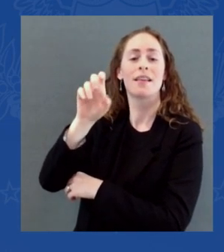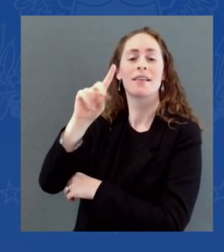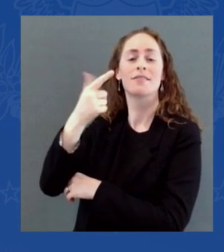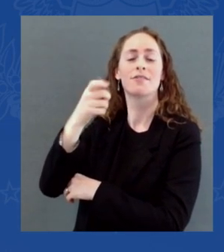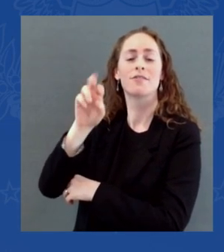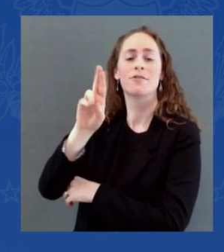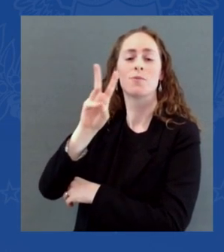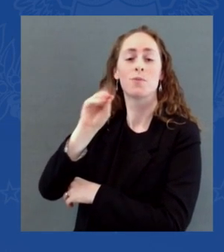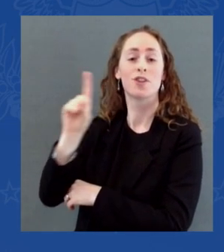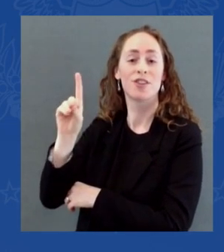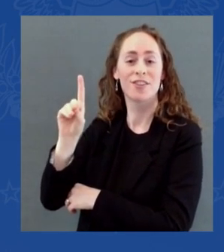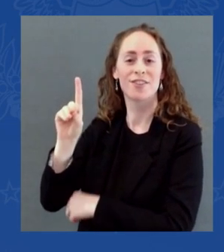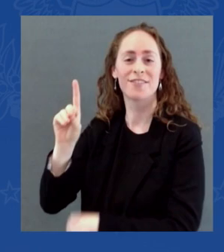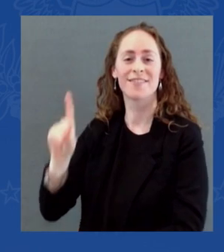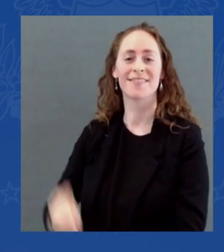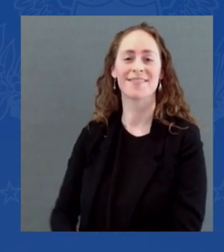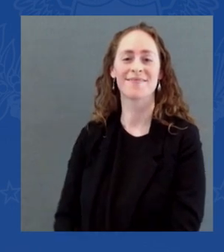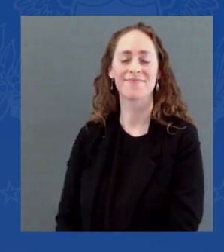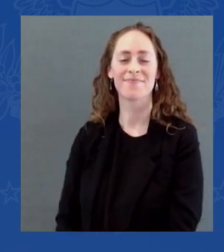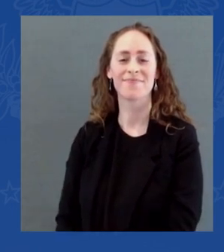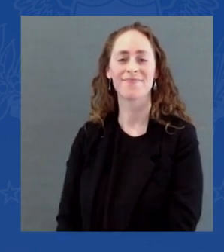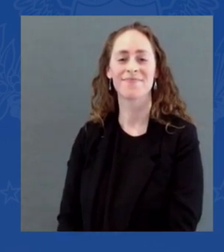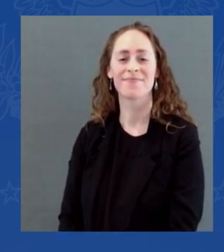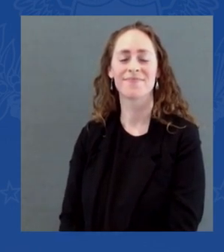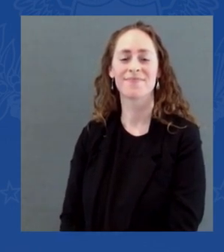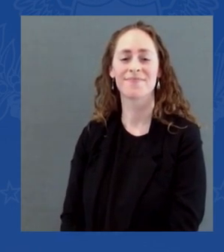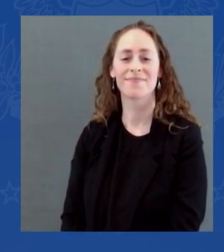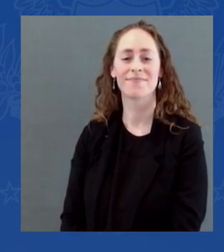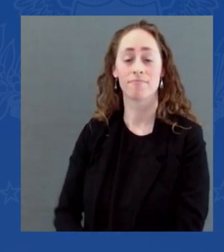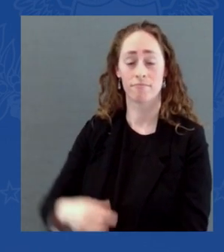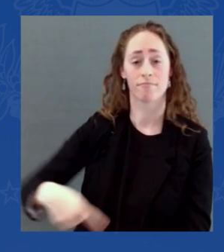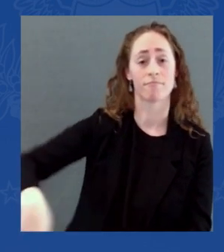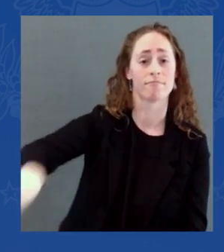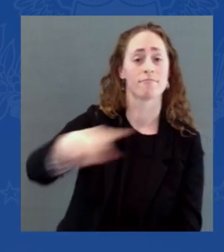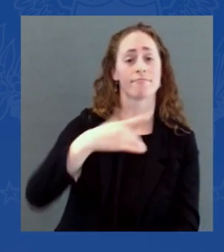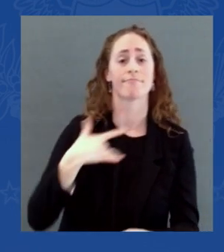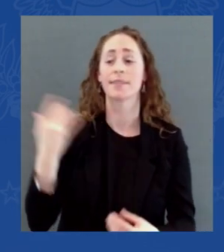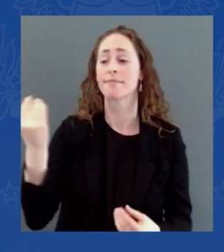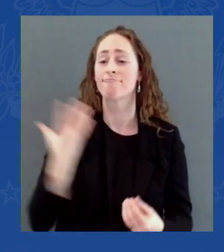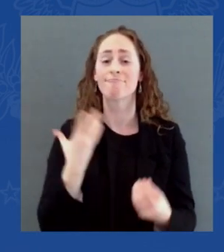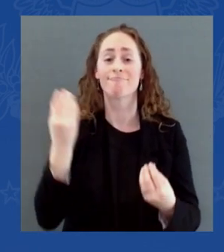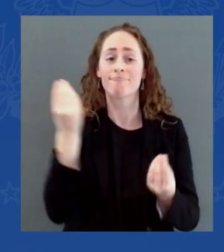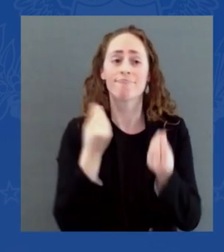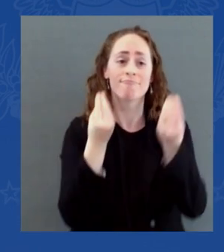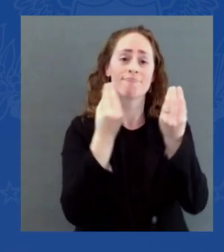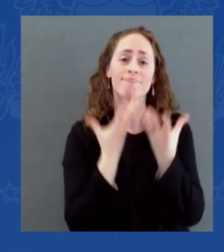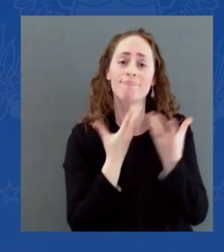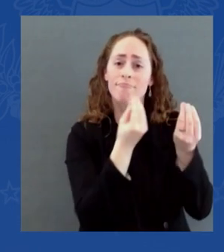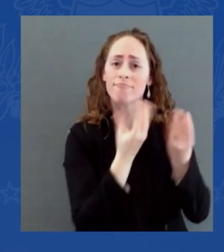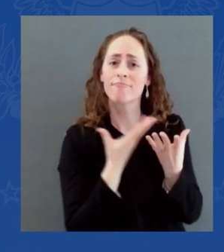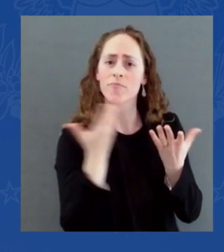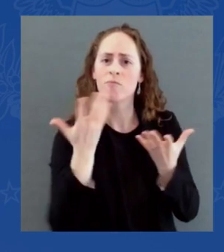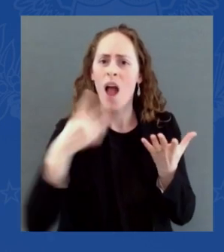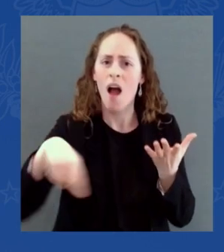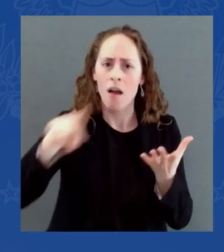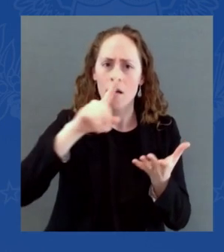and spent more time with these docs. But, you know, as they --